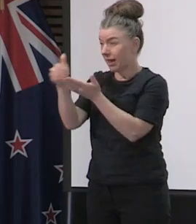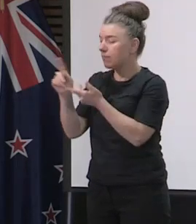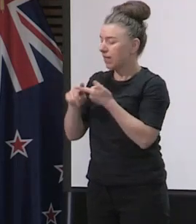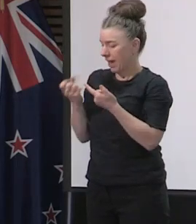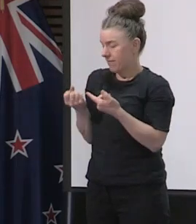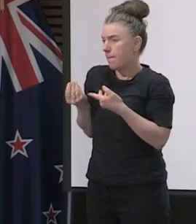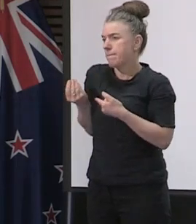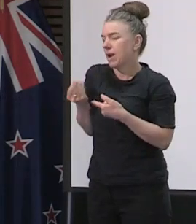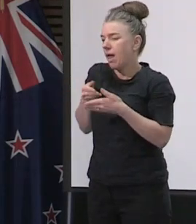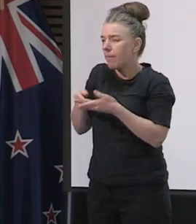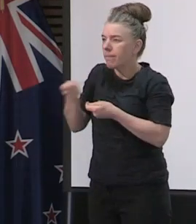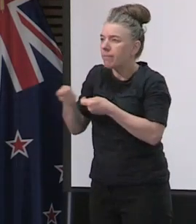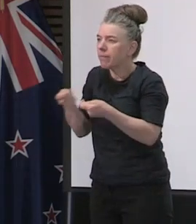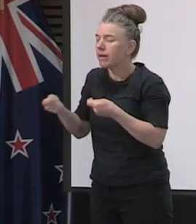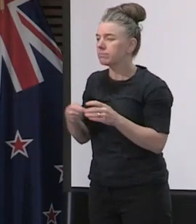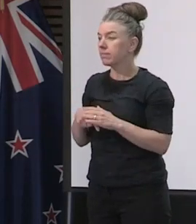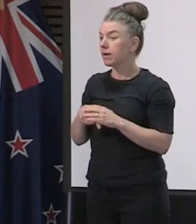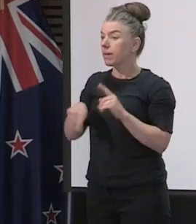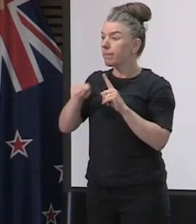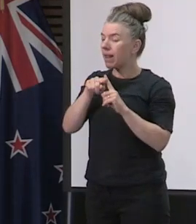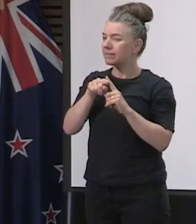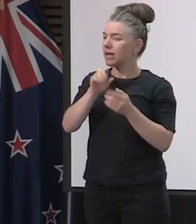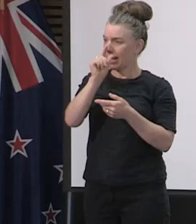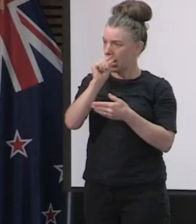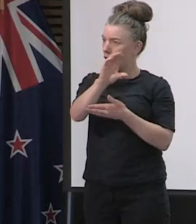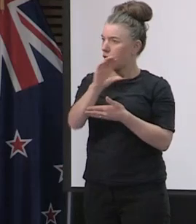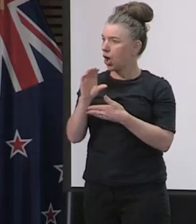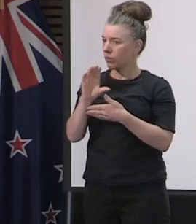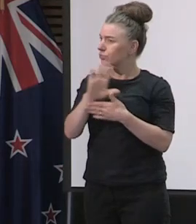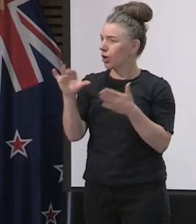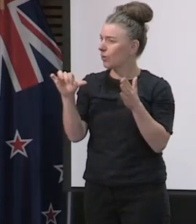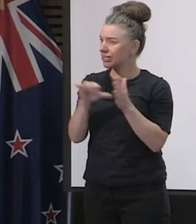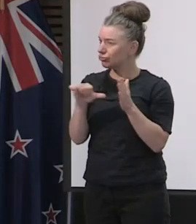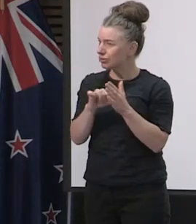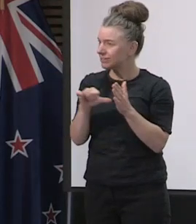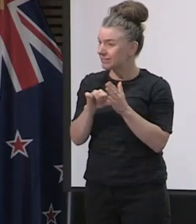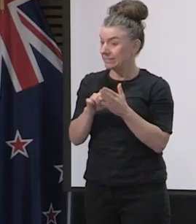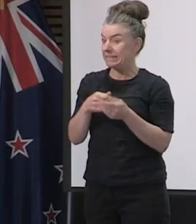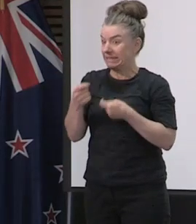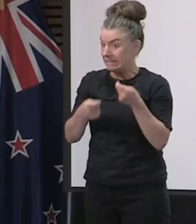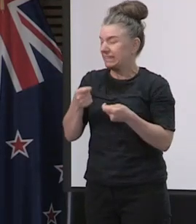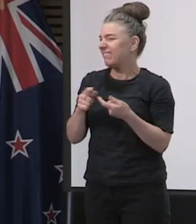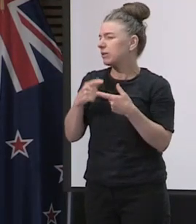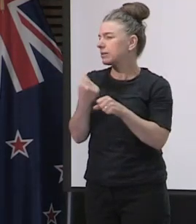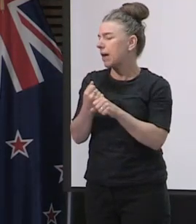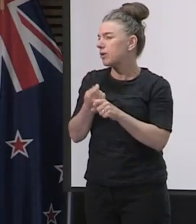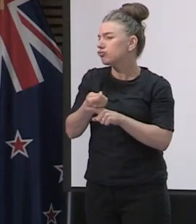freeing up cashflow to support businesses when they couldn't trade and our no-interest loan